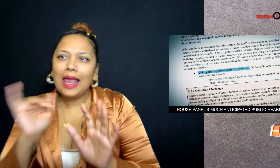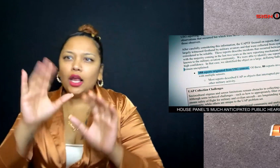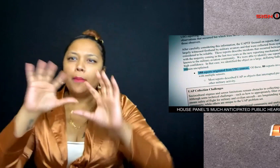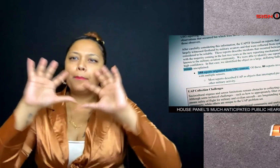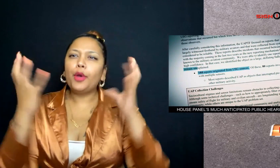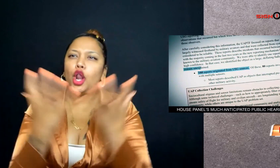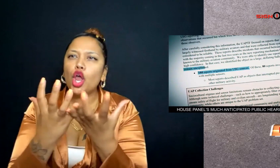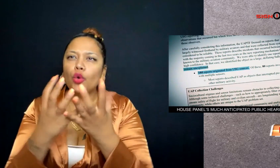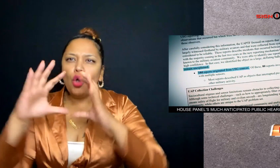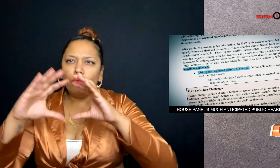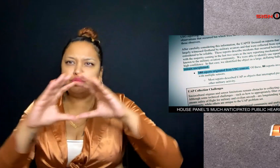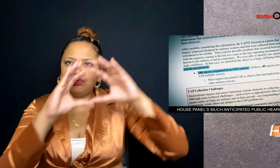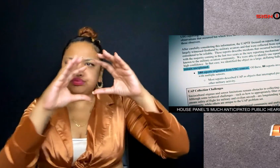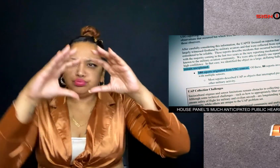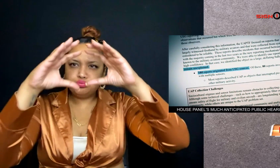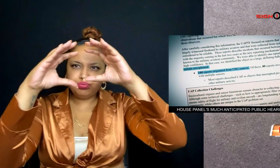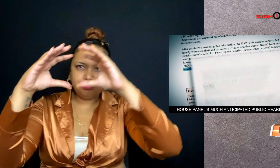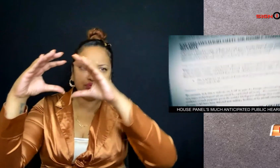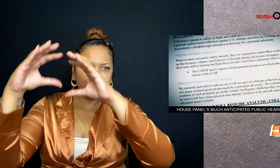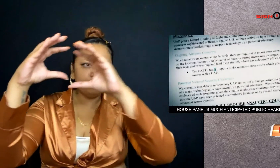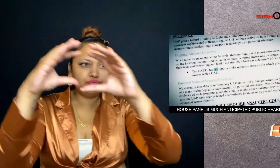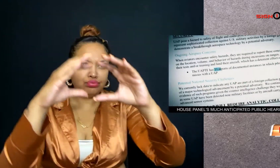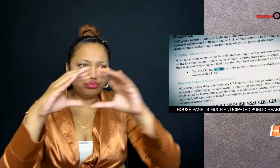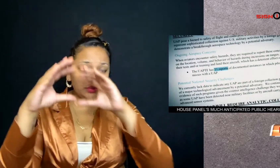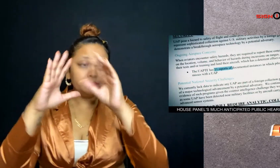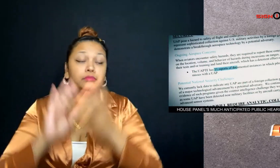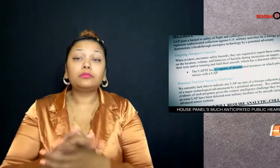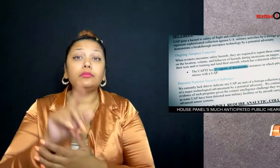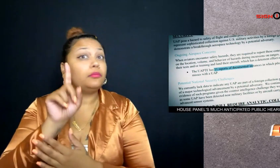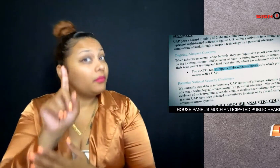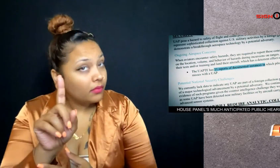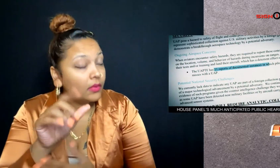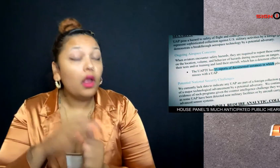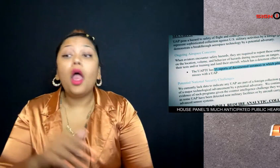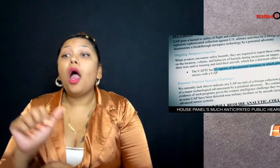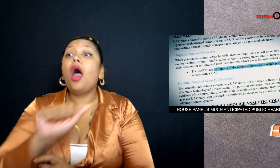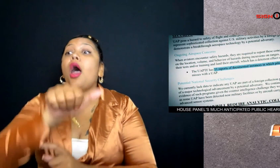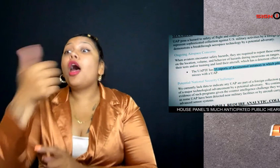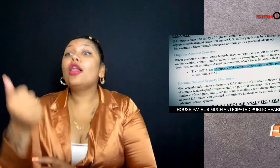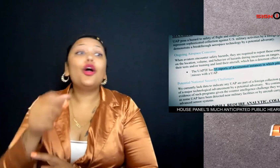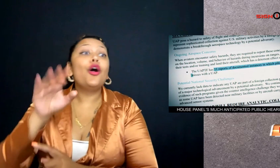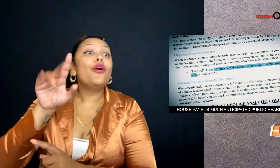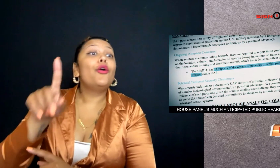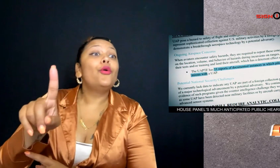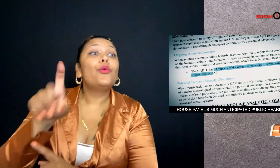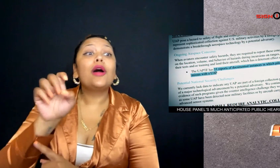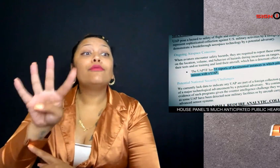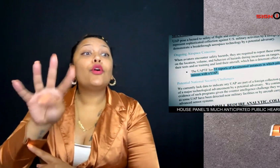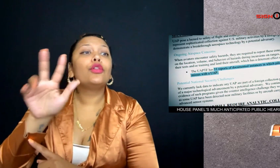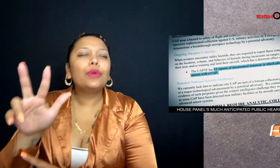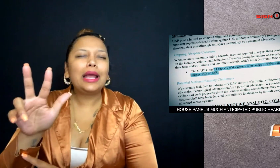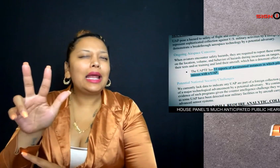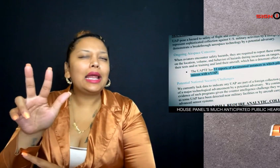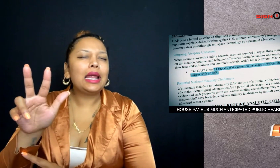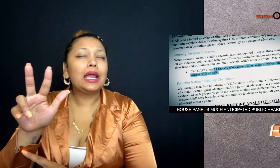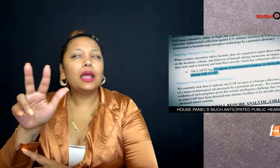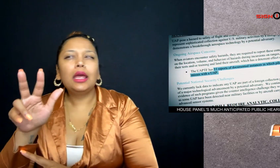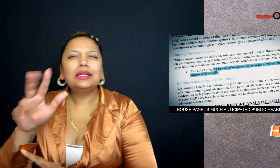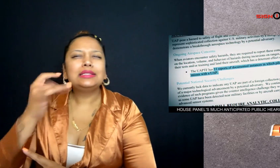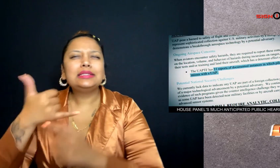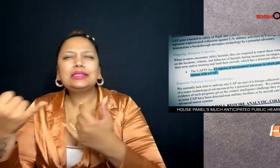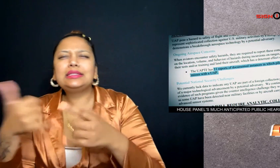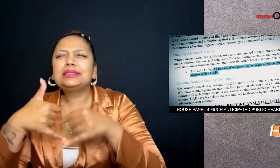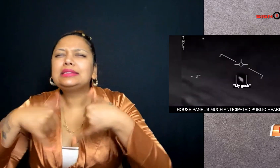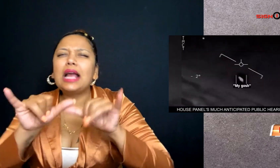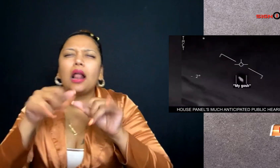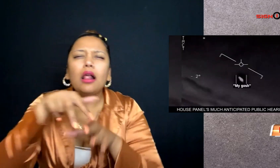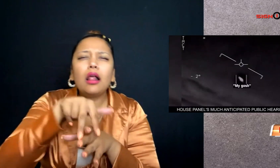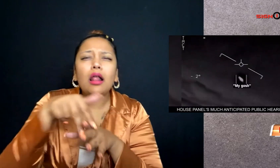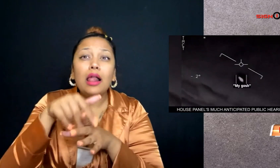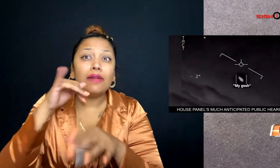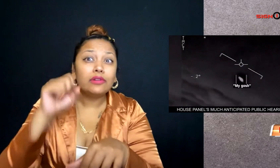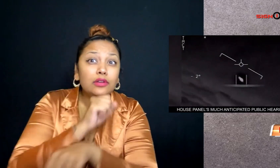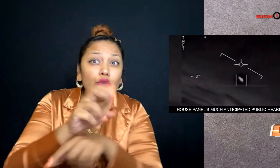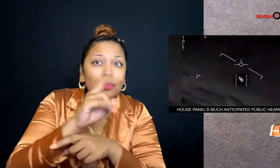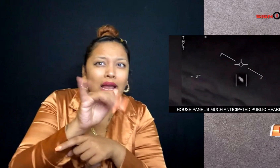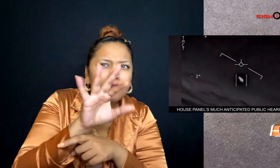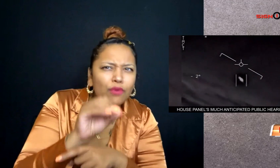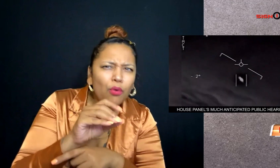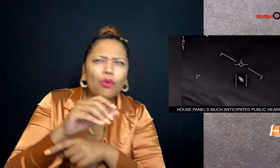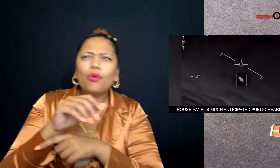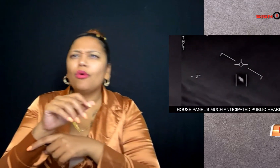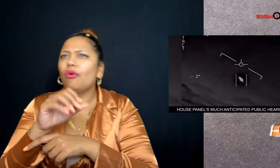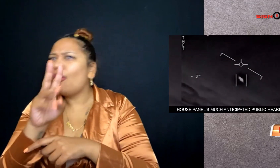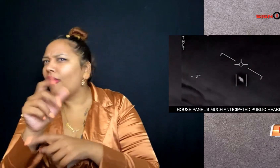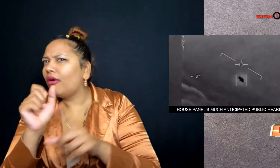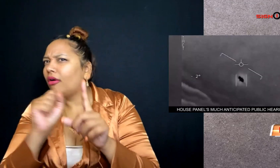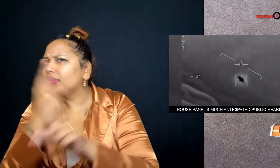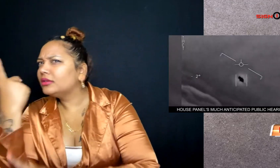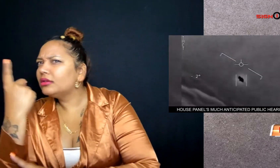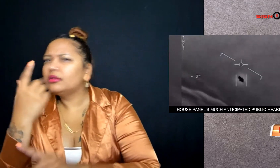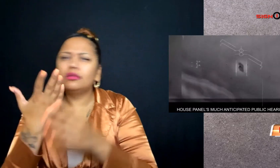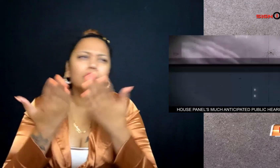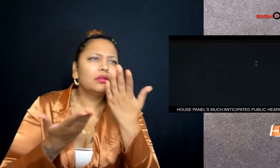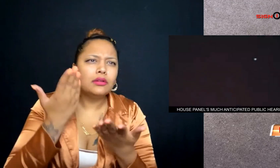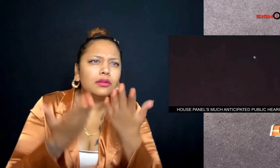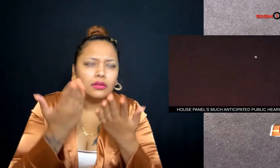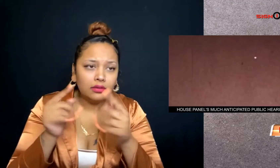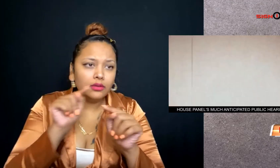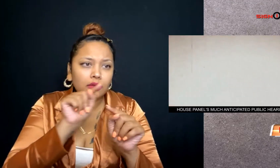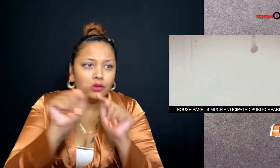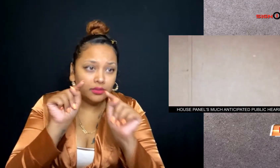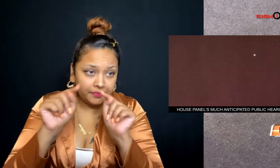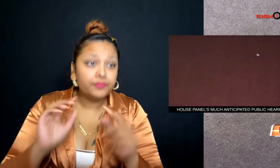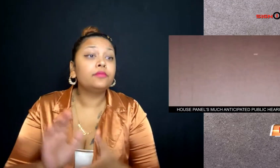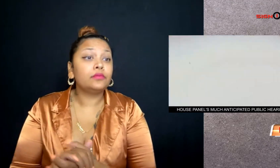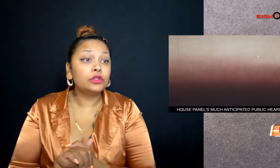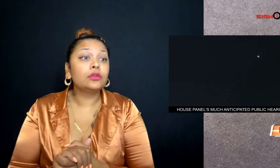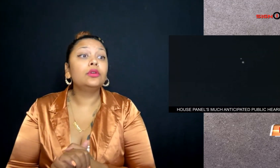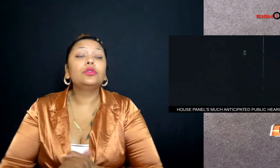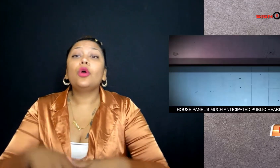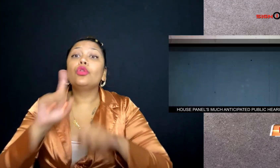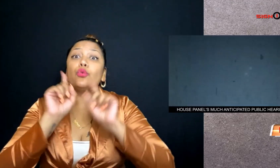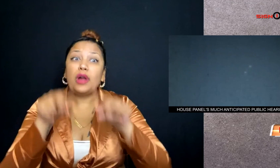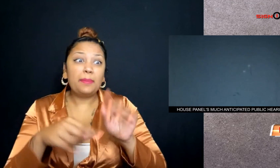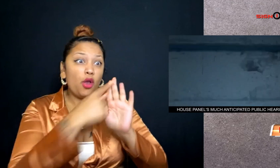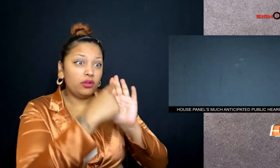only one of them which turned out to be a deflated balloon the other 144 remained unexplained